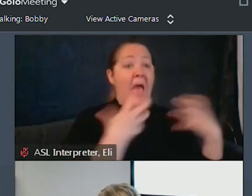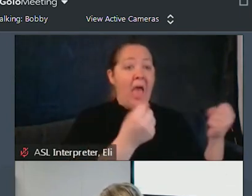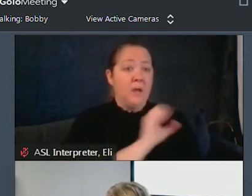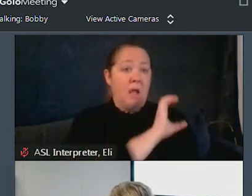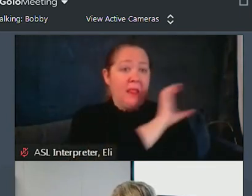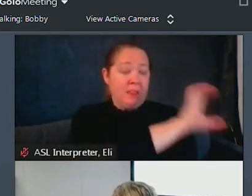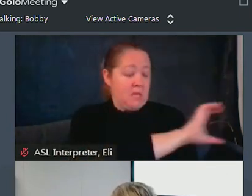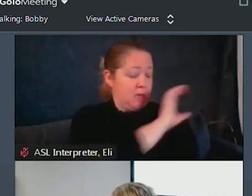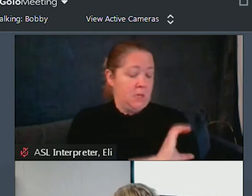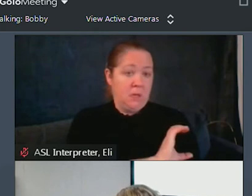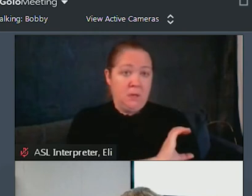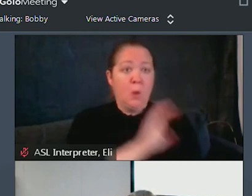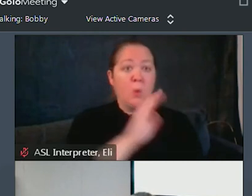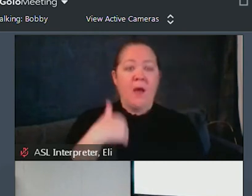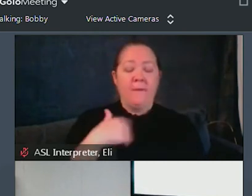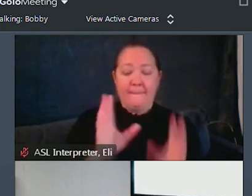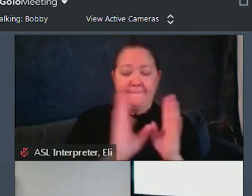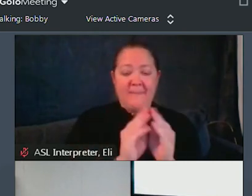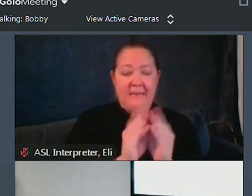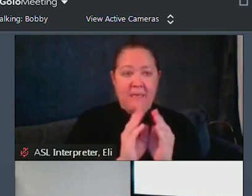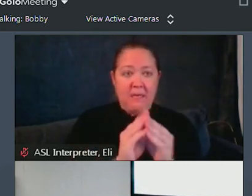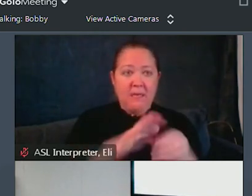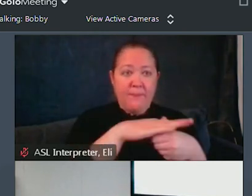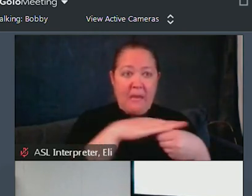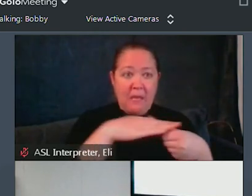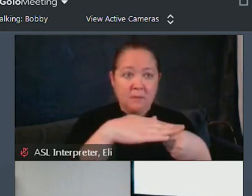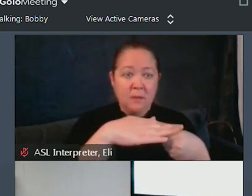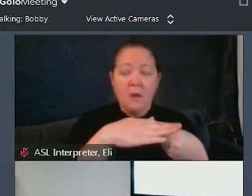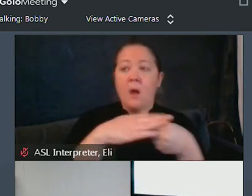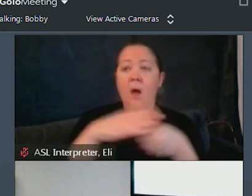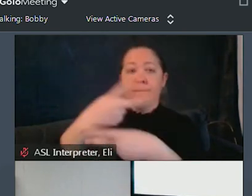There will be meeting space, a production, kitchen library,